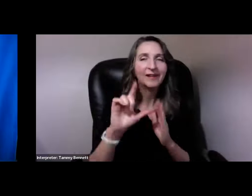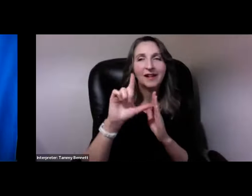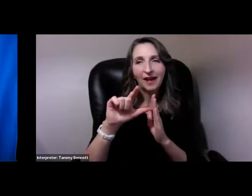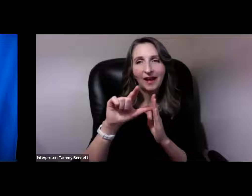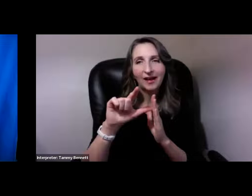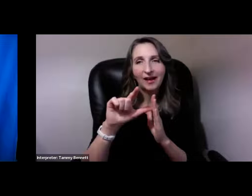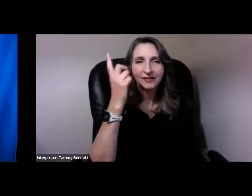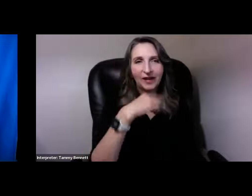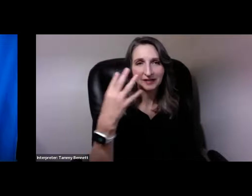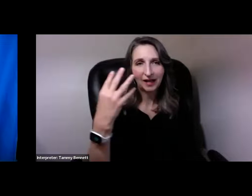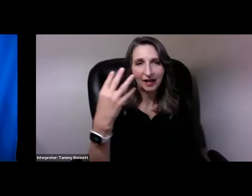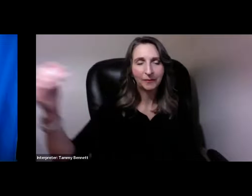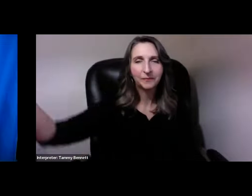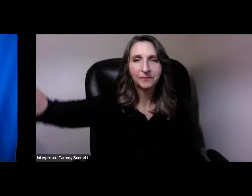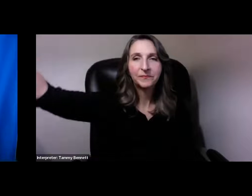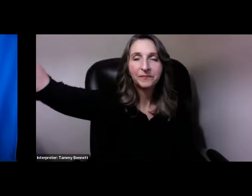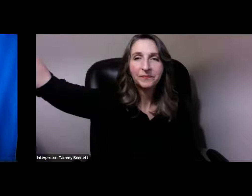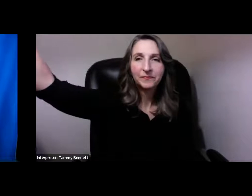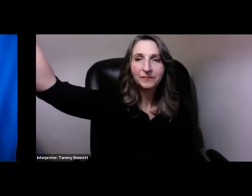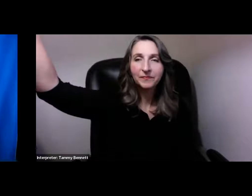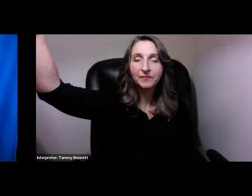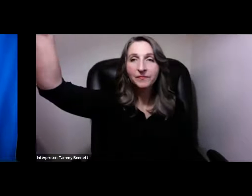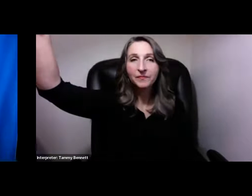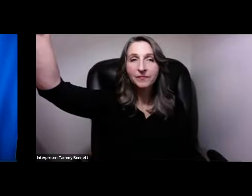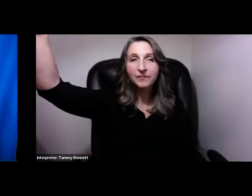What I'm going to do, though if you can look at your screen.